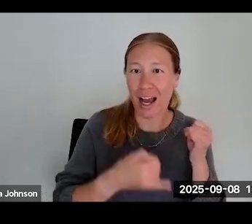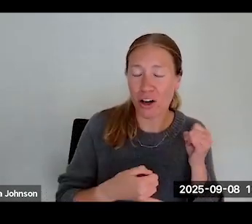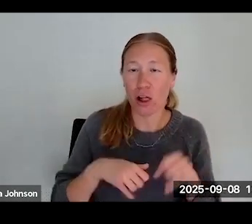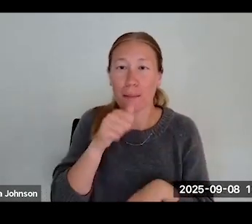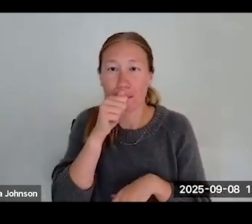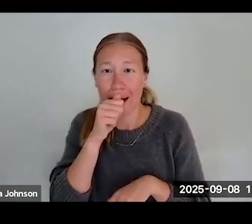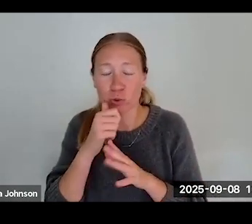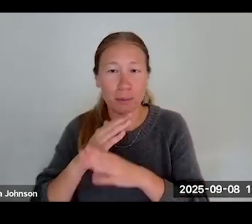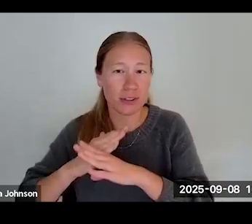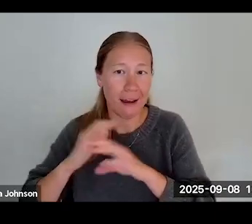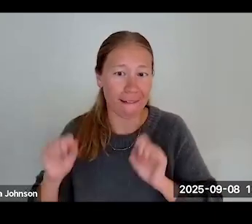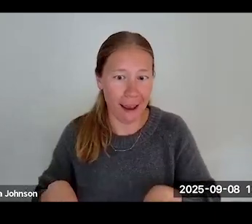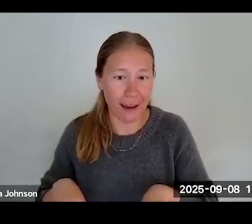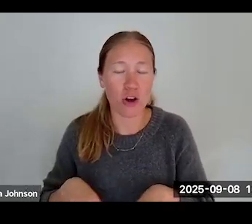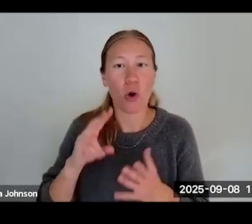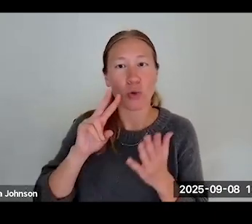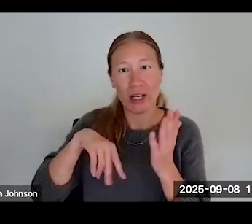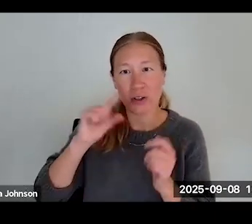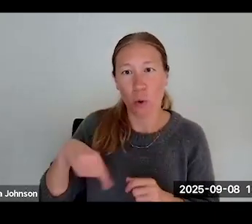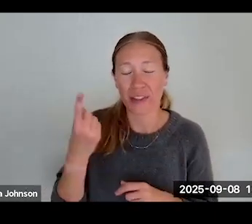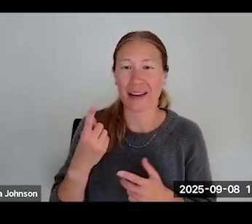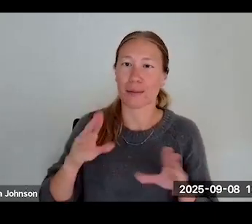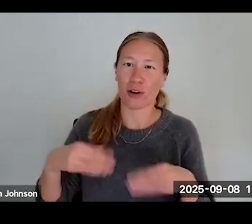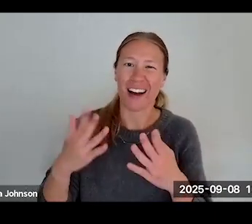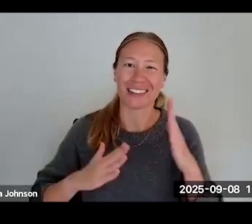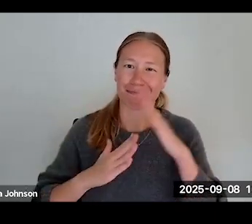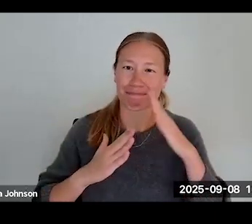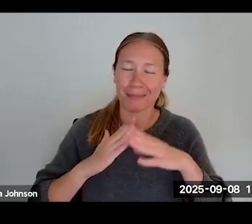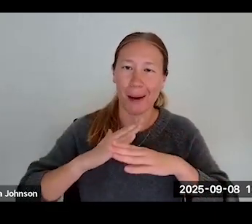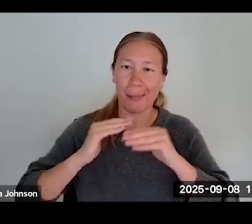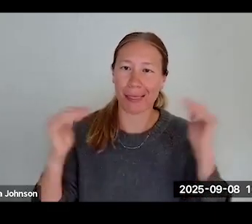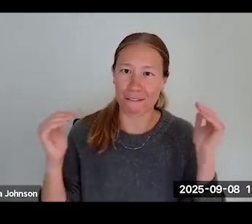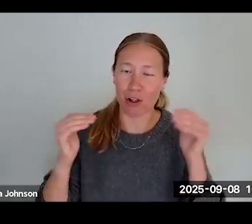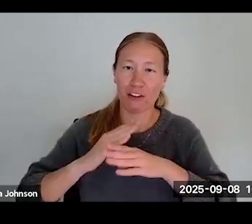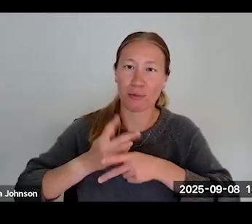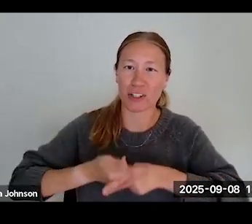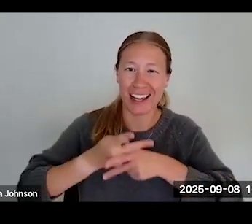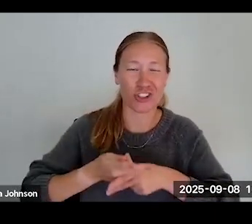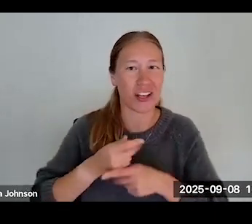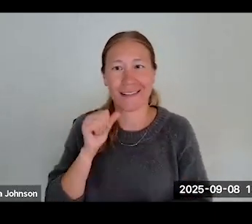And in fact, this provides a higher level of protection against editing than in the PDF Adobe environment